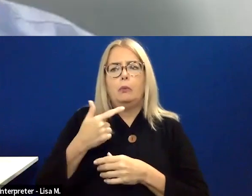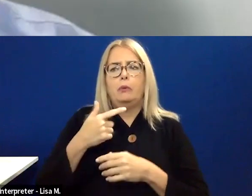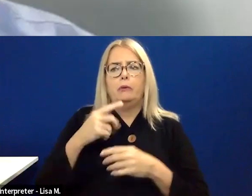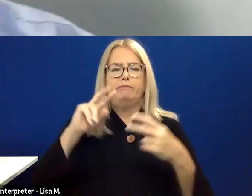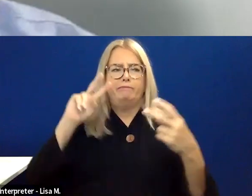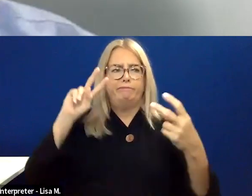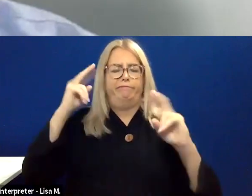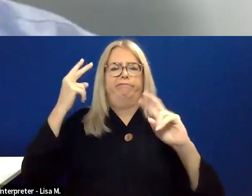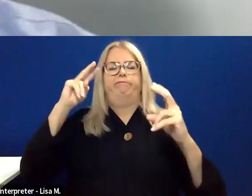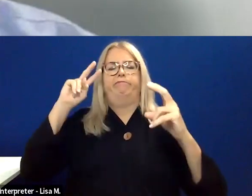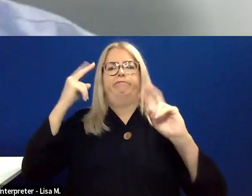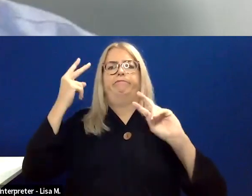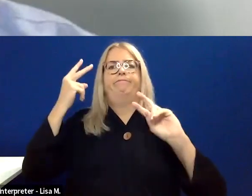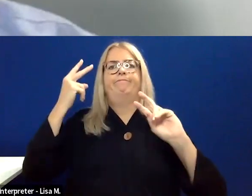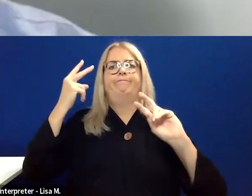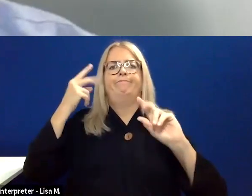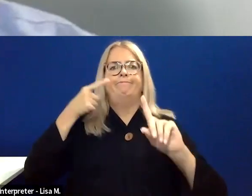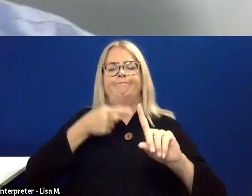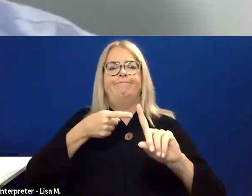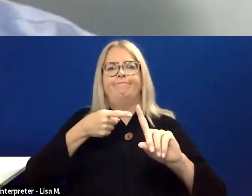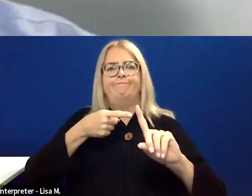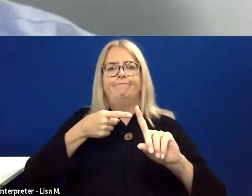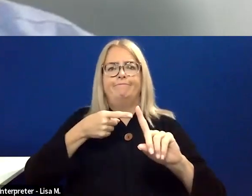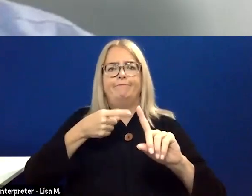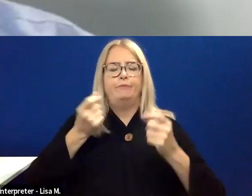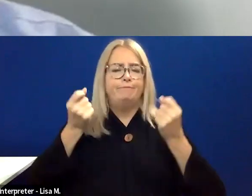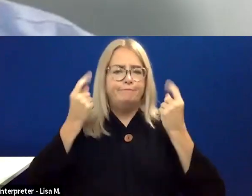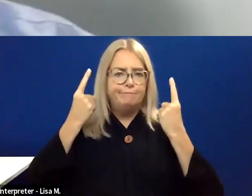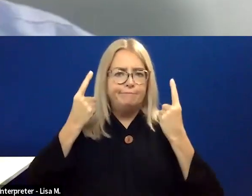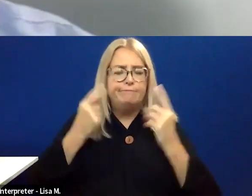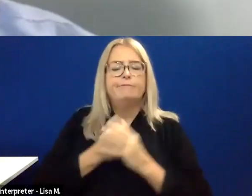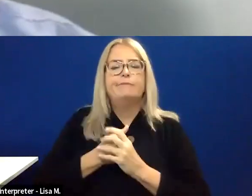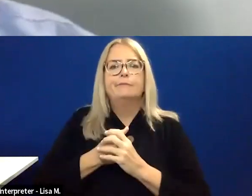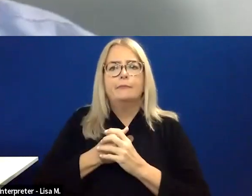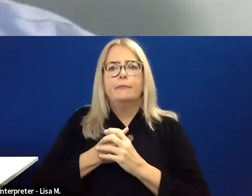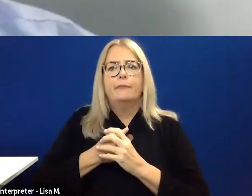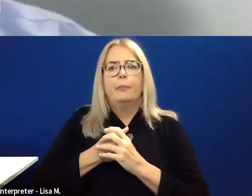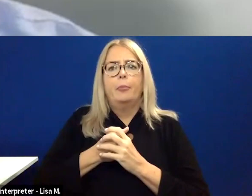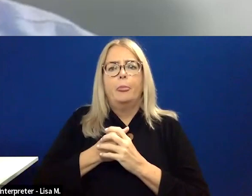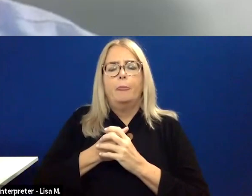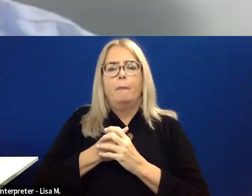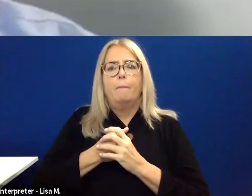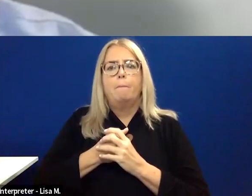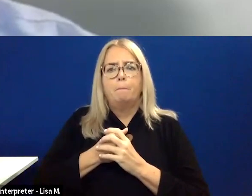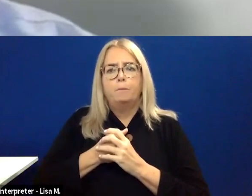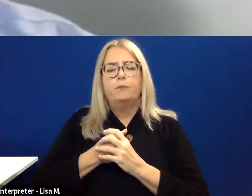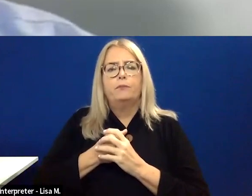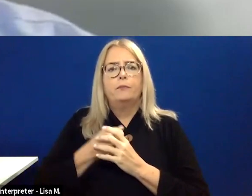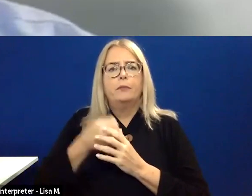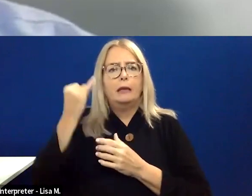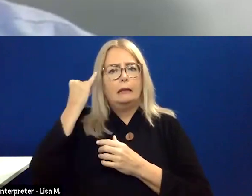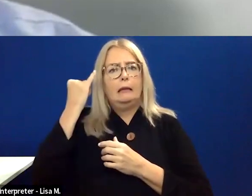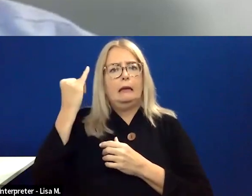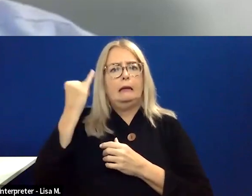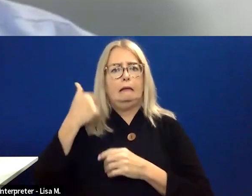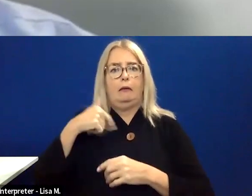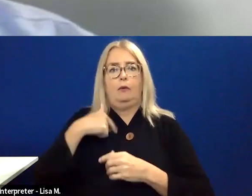nature of of comprehension and our idea that we were going to make a noticeable large gains and